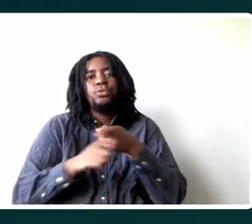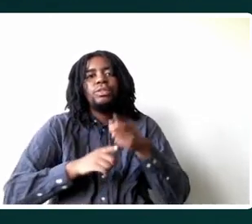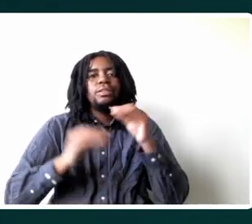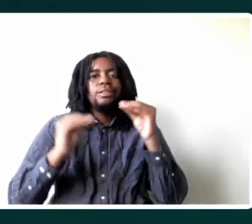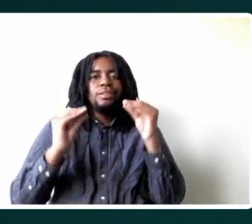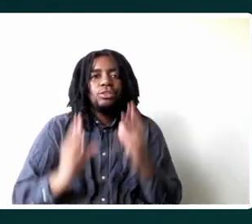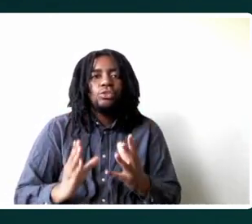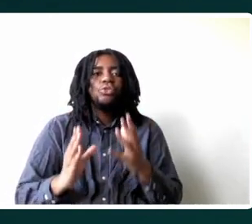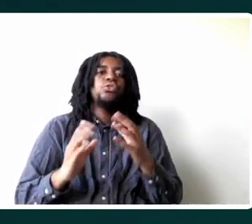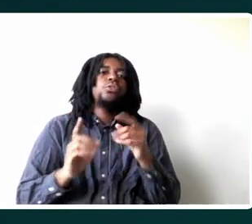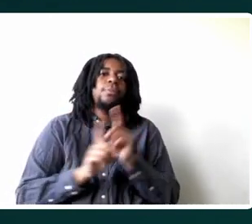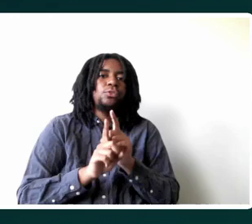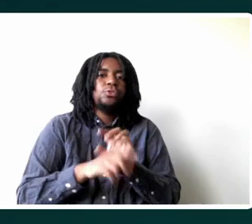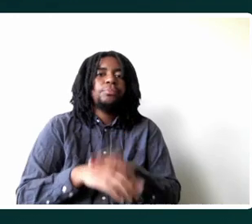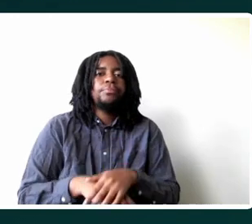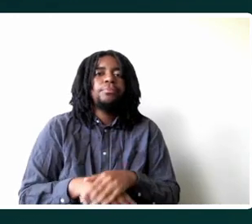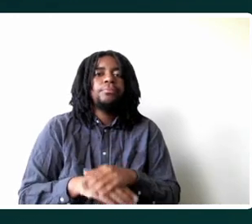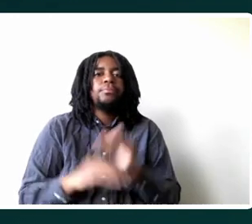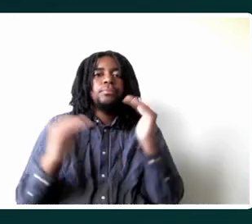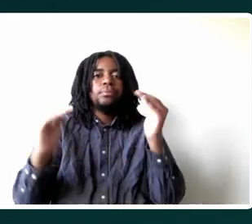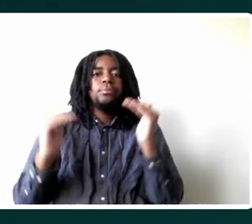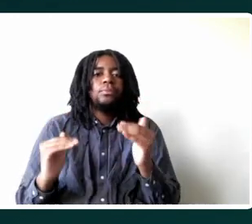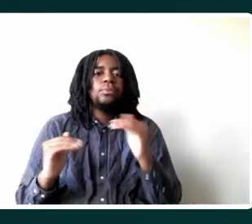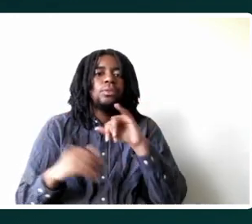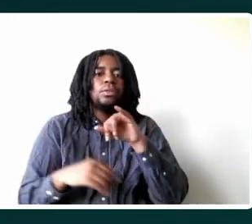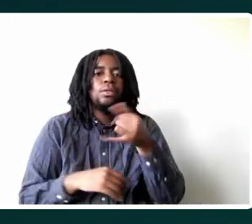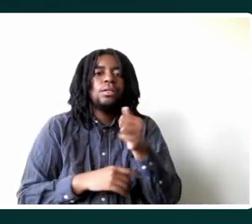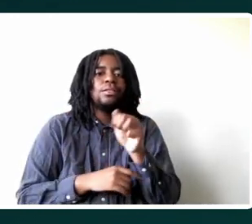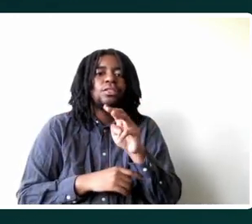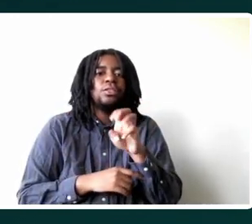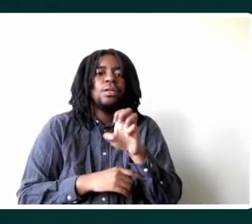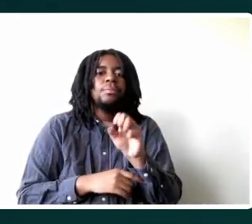widely considered the founder of the field of African American art history was a graduate of